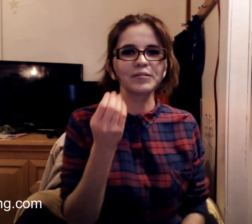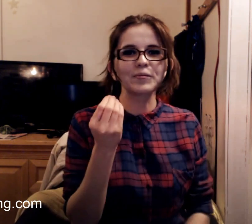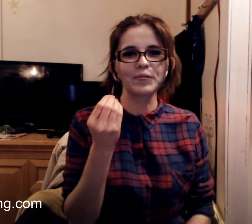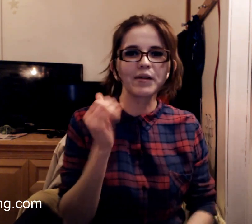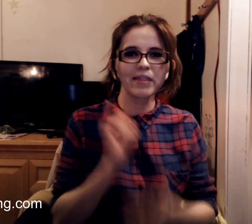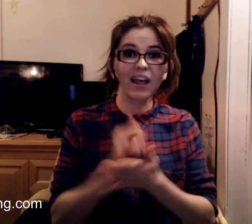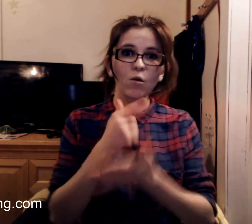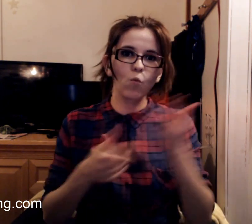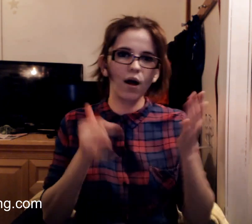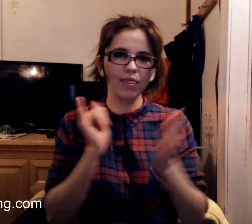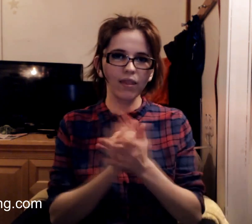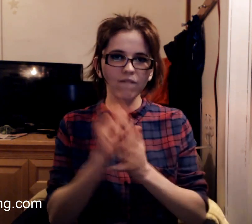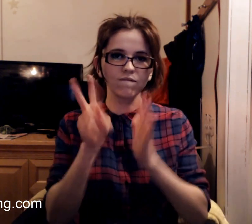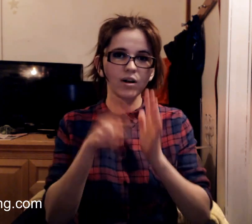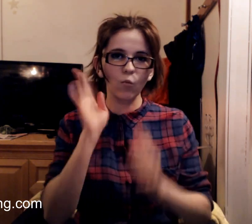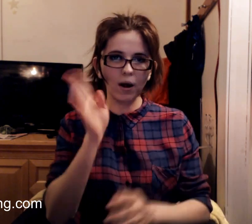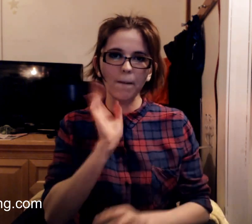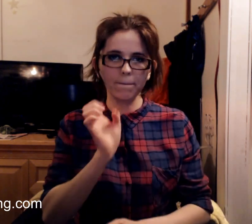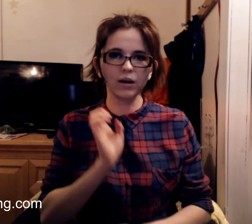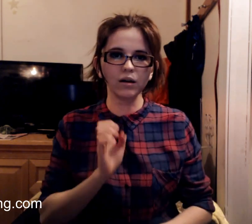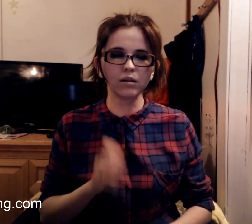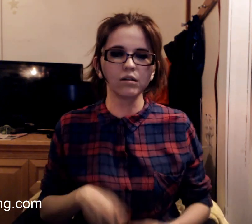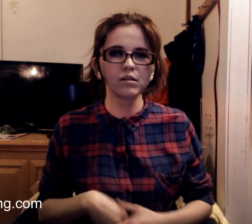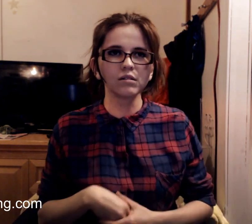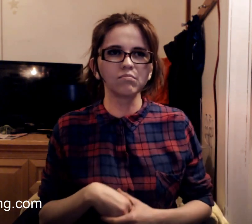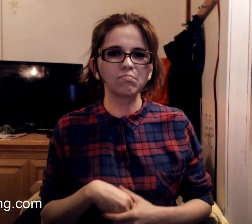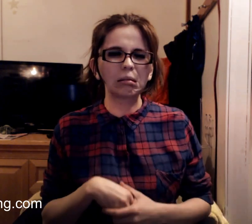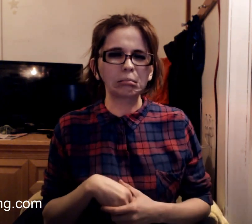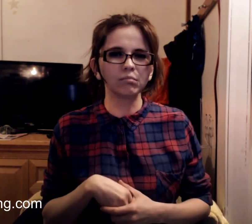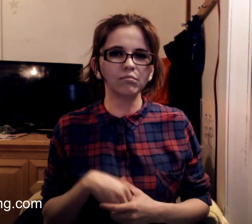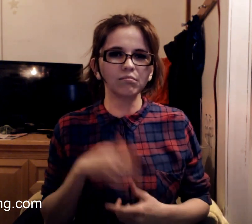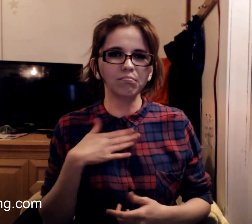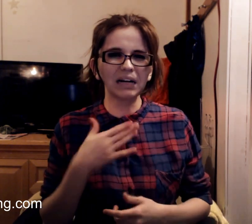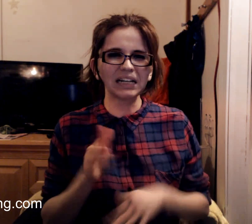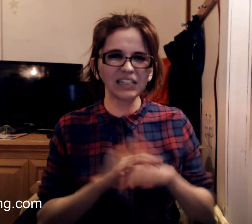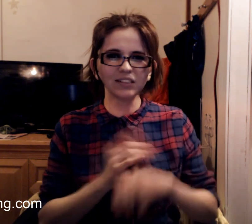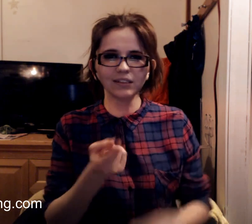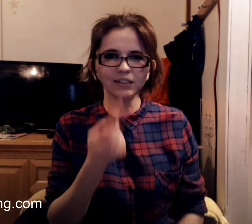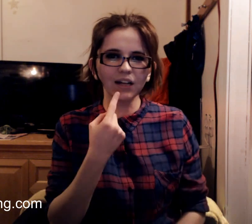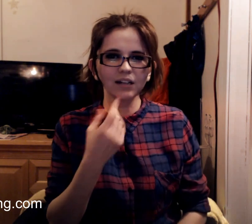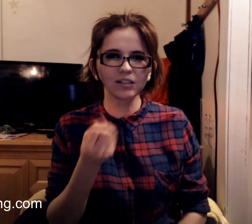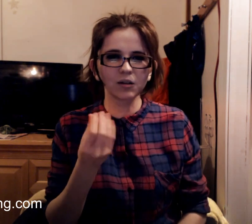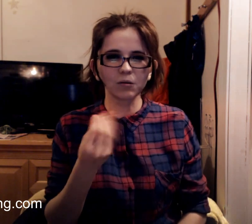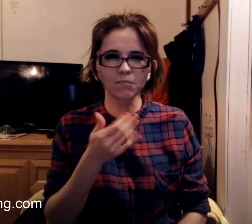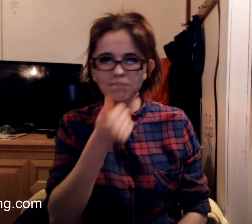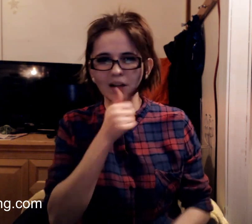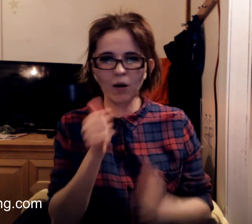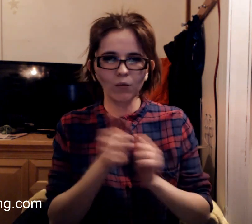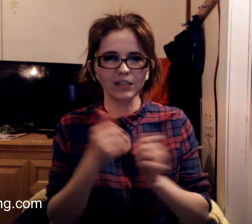So, that is what the video is going to be - My English sucks so bear with me.